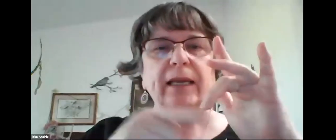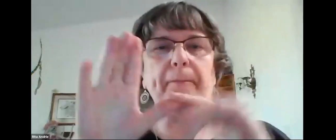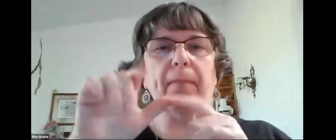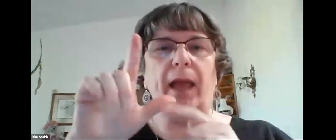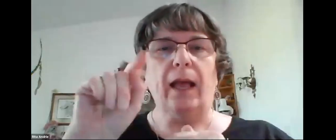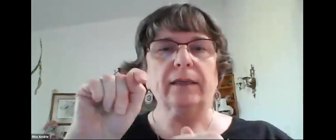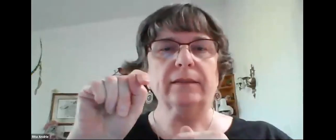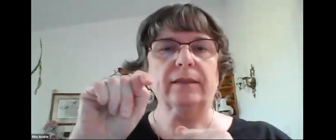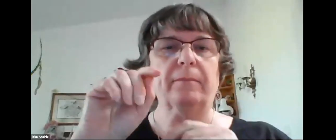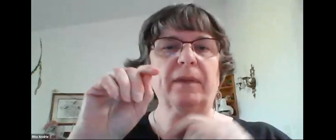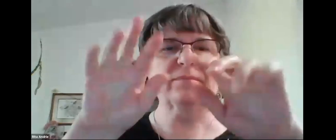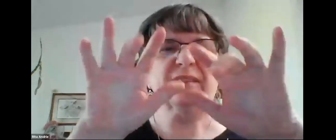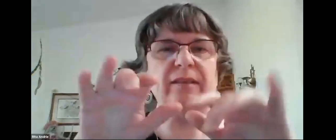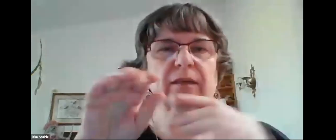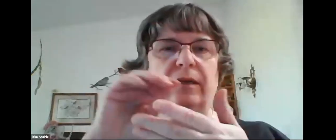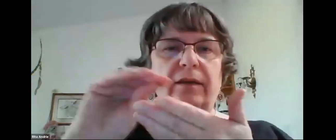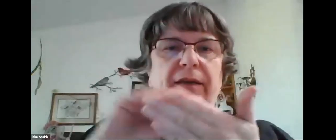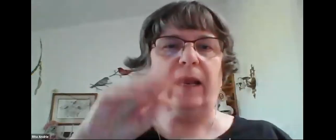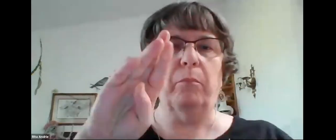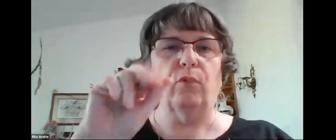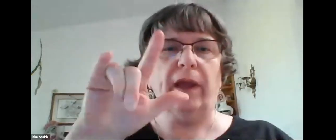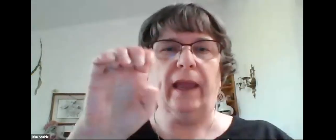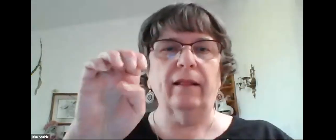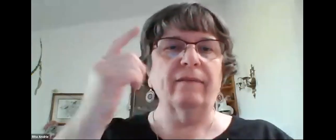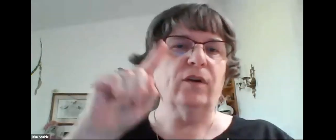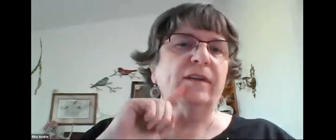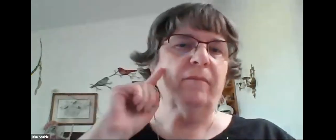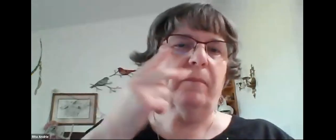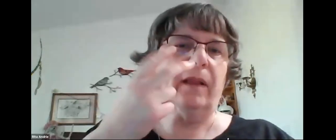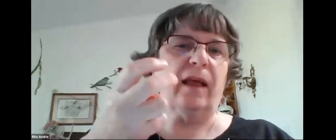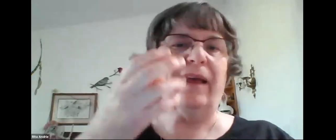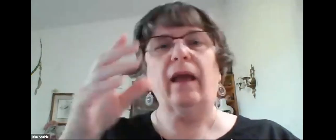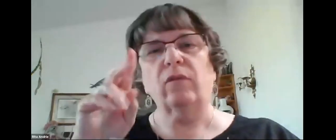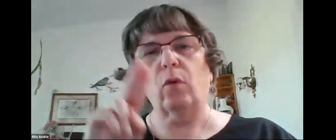I have a question. Is it possible to have an absentee ballot in Braille